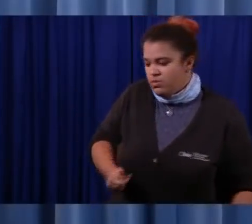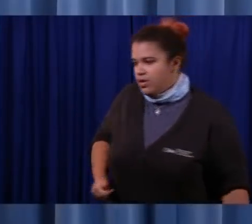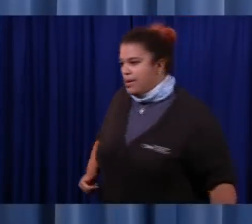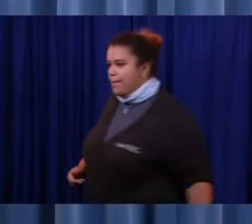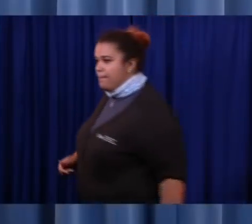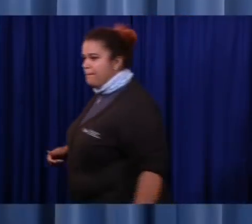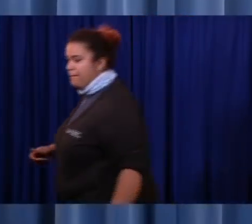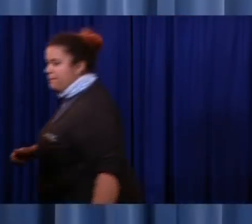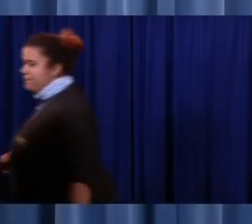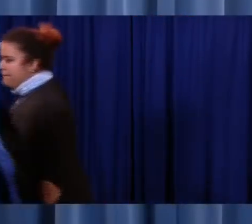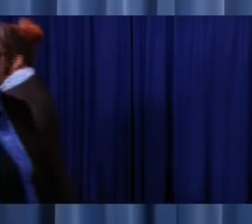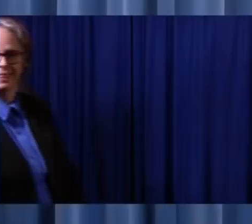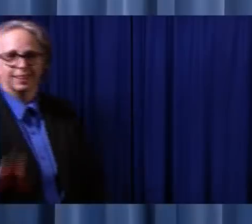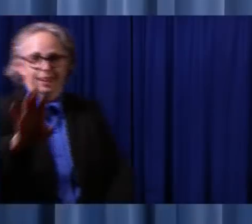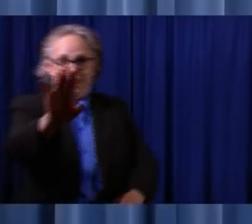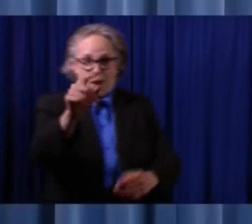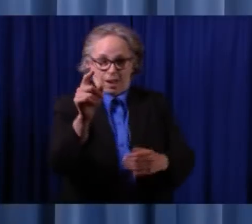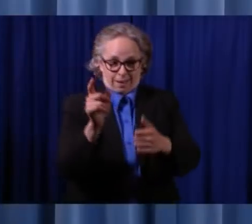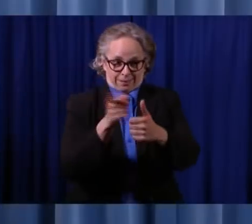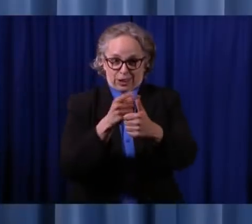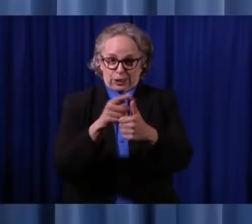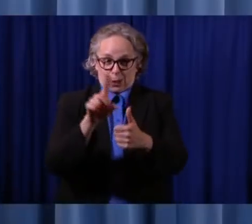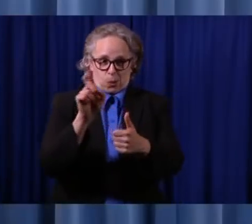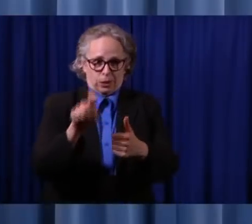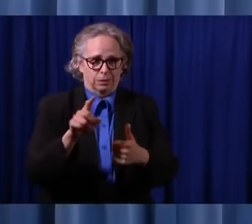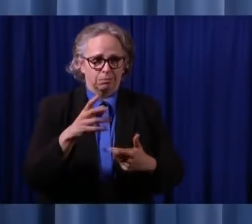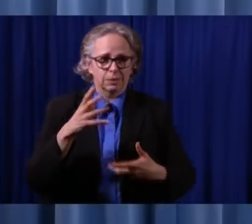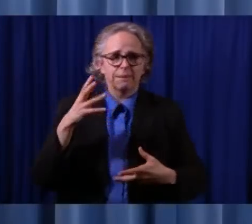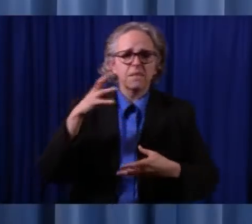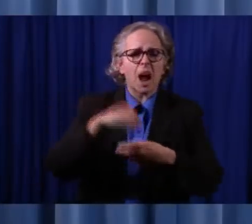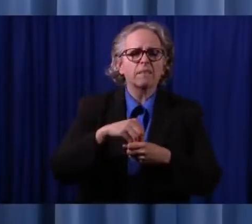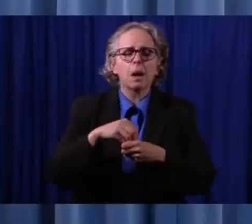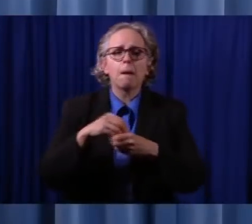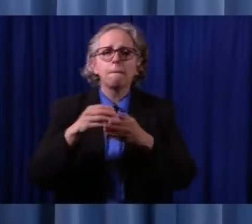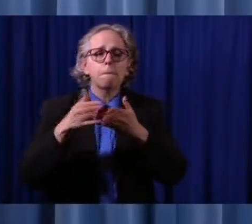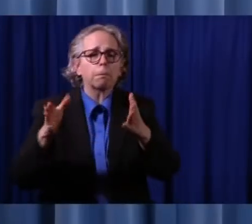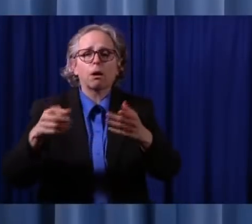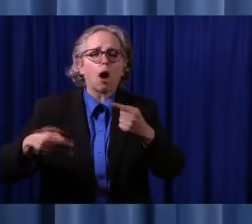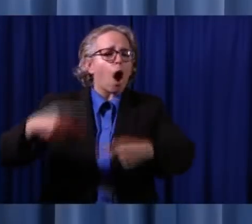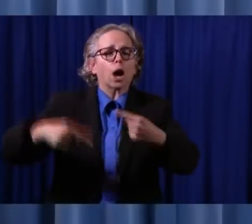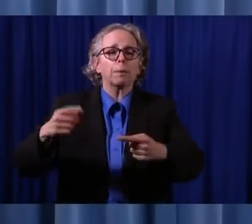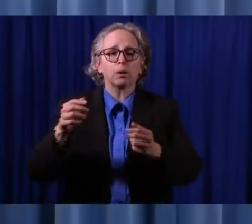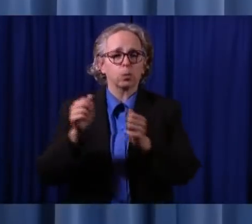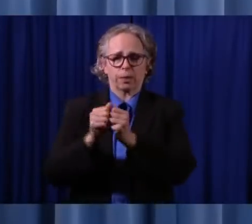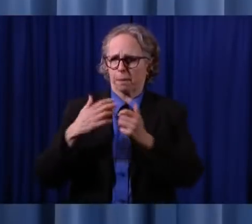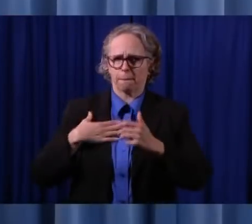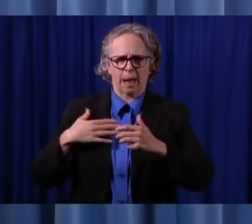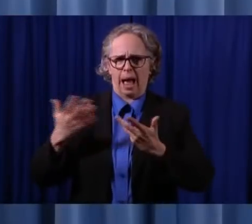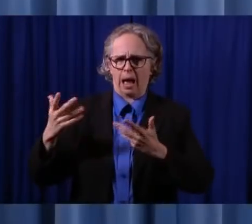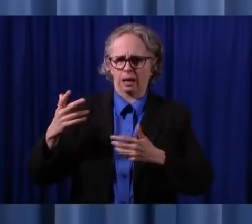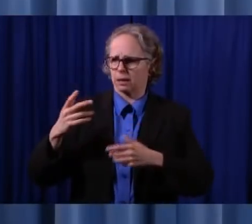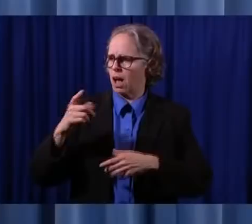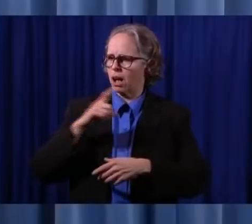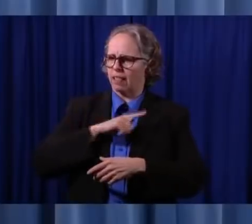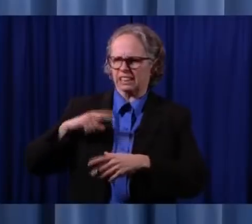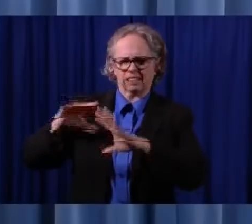THANKS. FIRST OF ALL, I WILL TAKE YOUR FIRST QUESTION. I AM NOT GOING TO GET INTO A